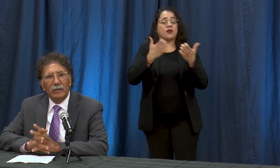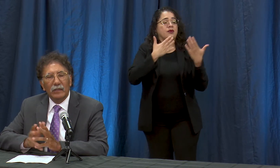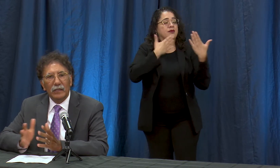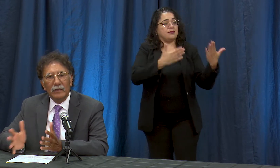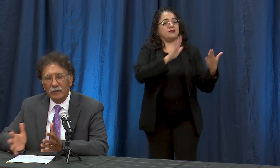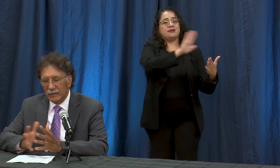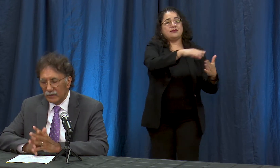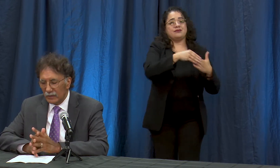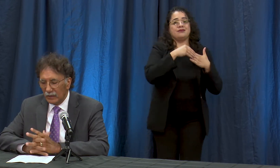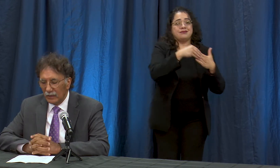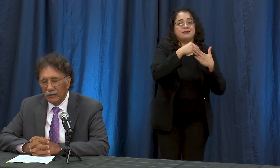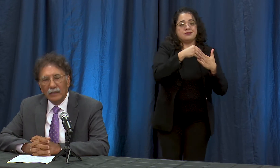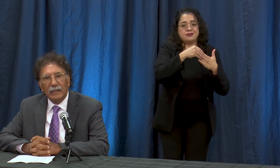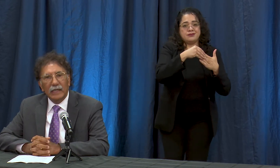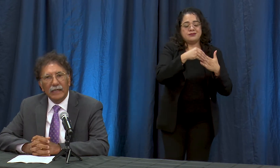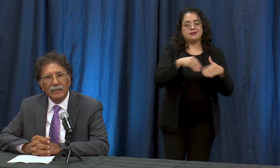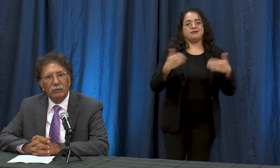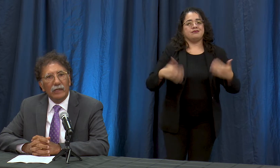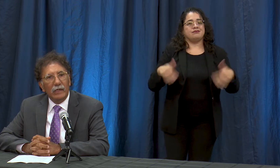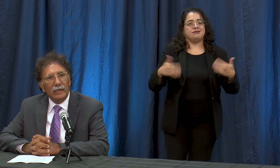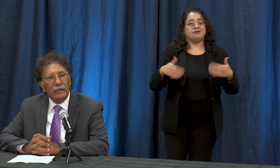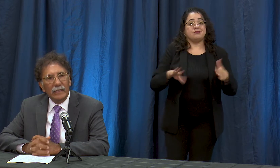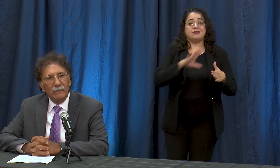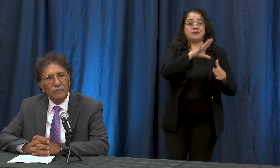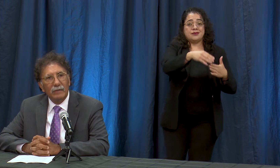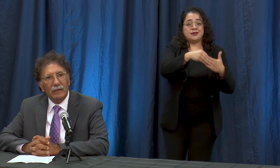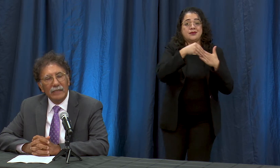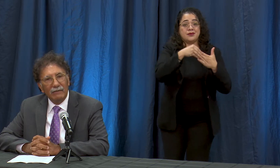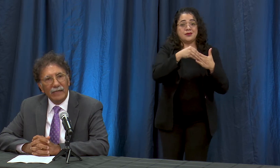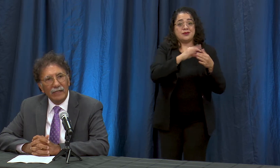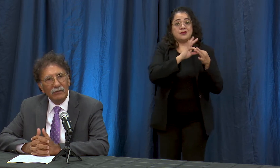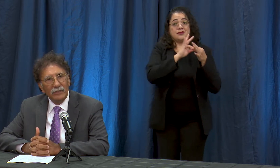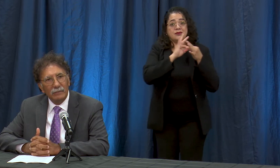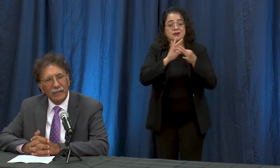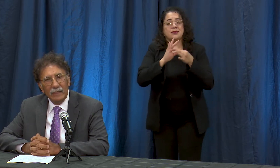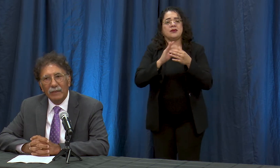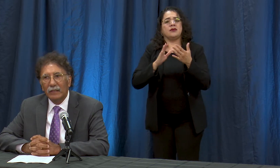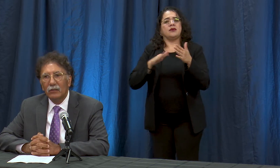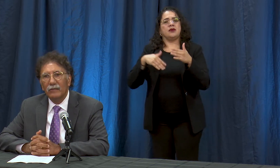regard to his guidance regarding the navigating through this pandemic COVID-19